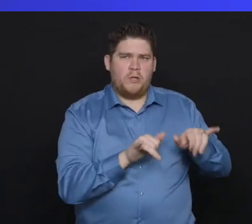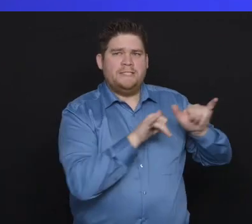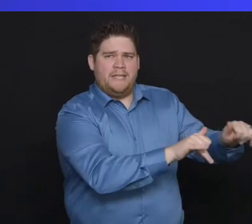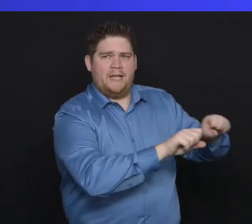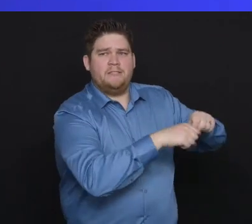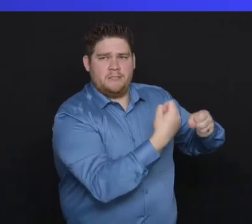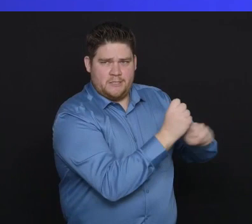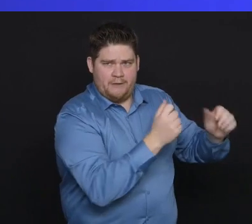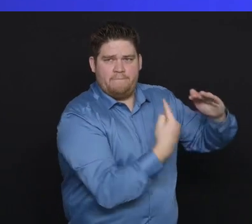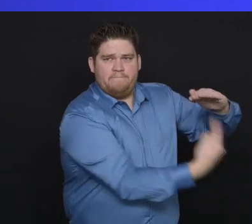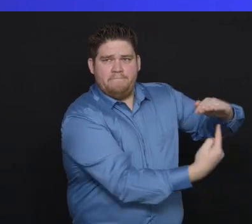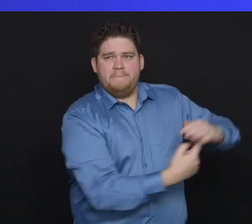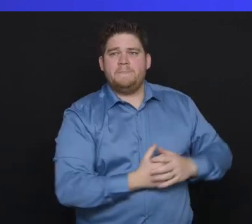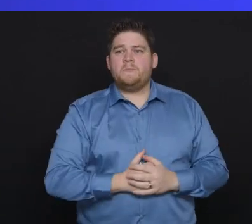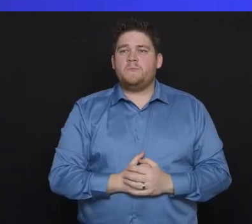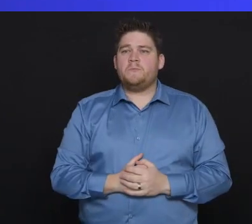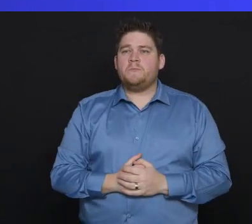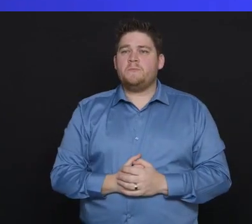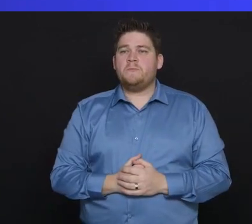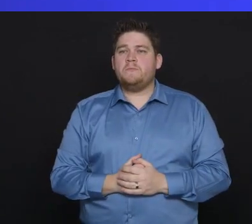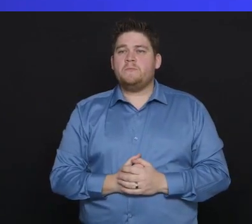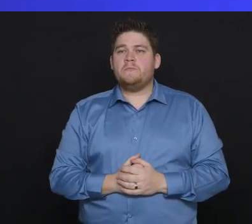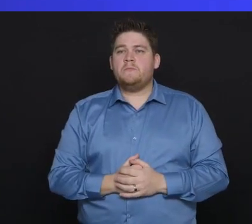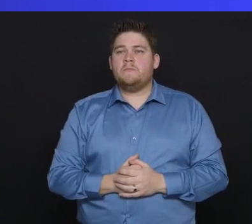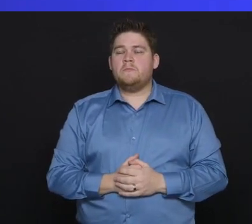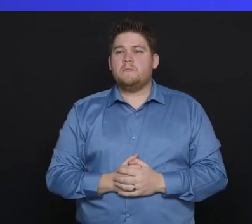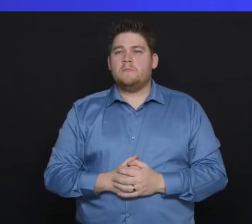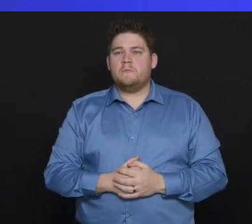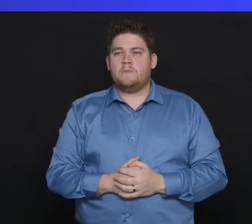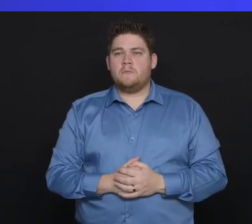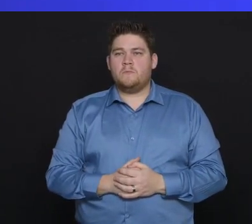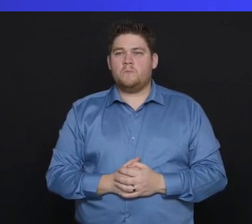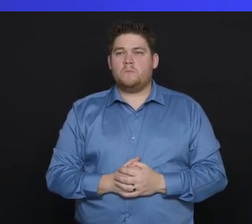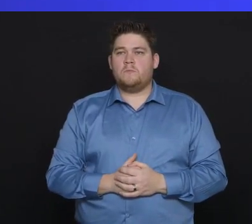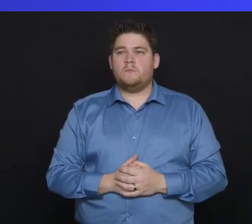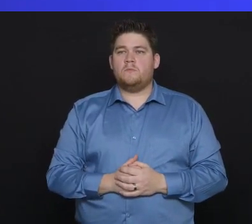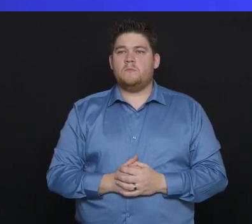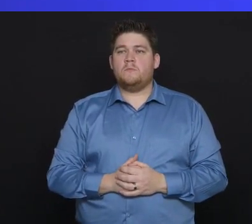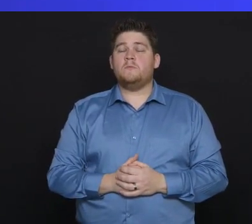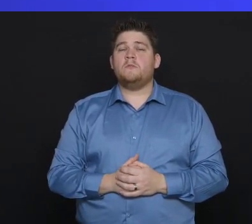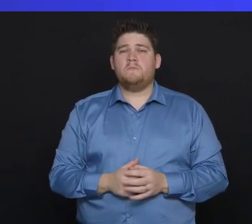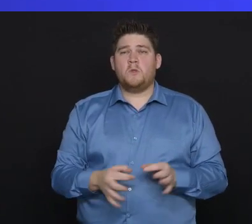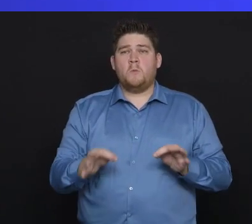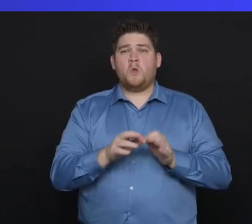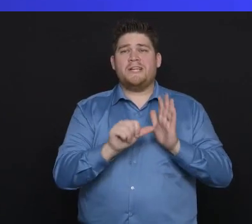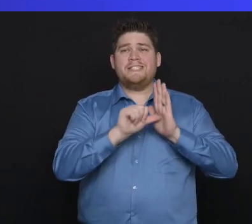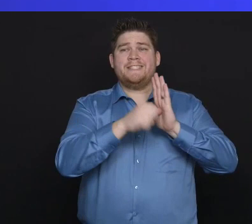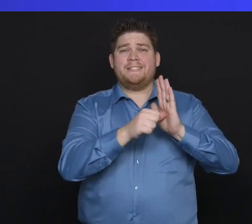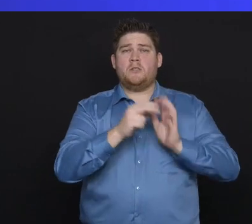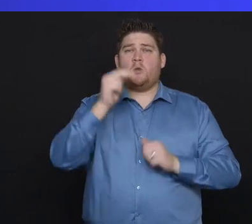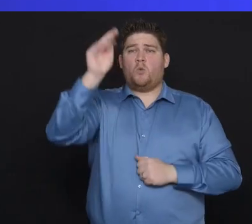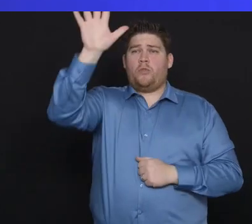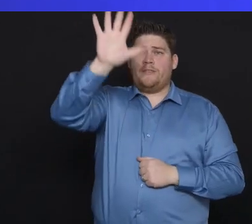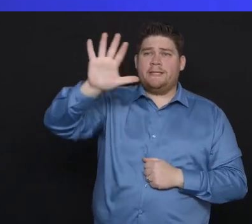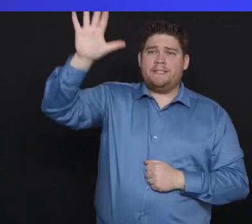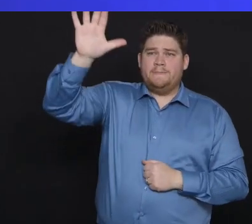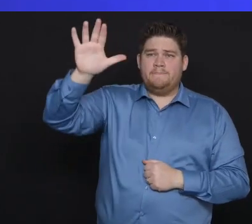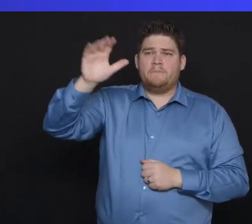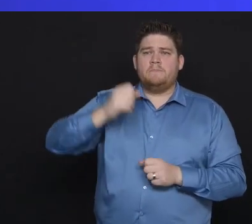coming on board, and some of the transportation networks coming on board, that has been addressed as well. The other important thing in the North is